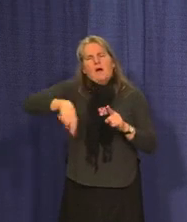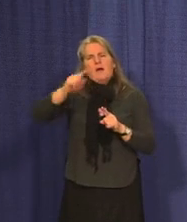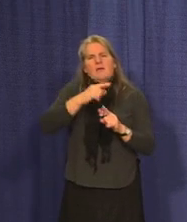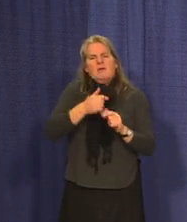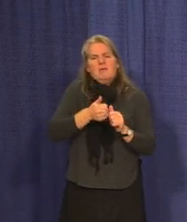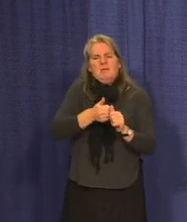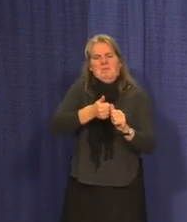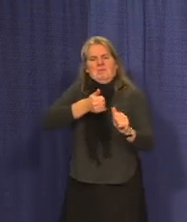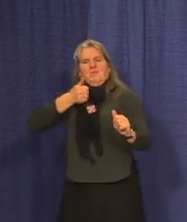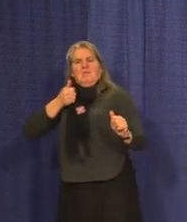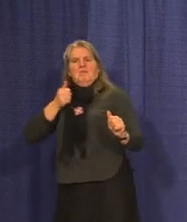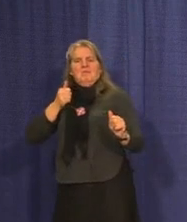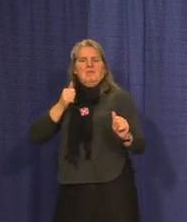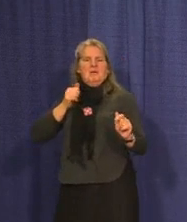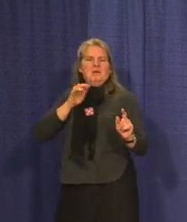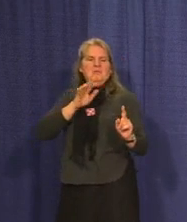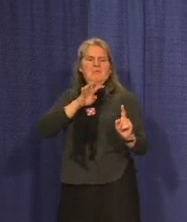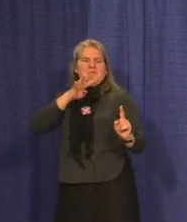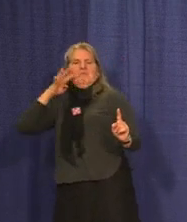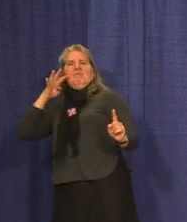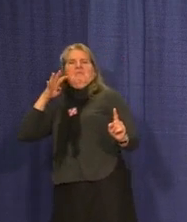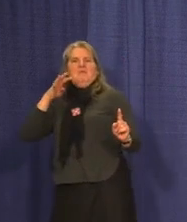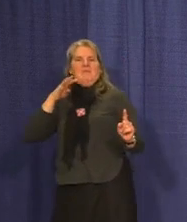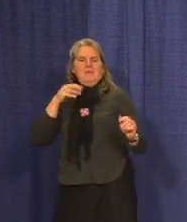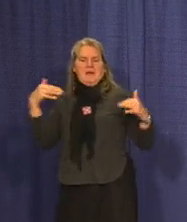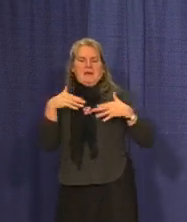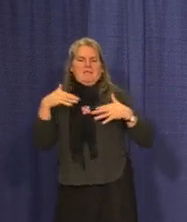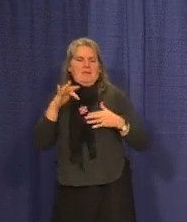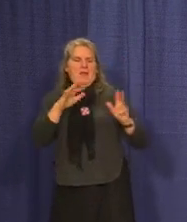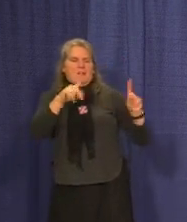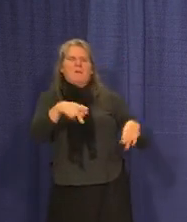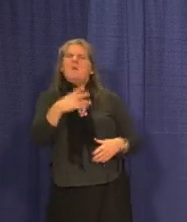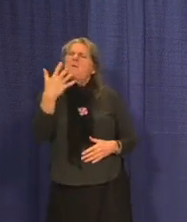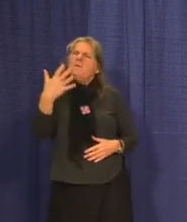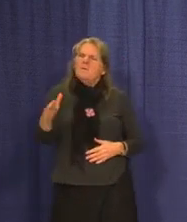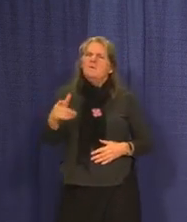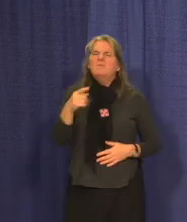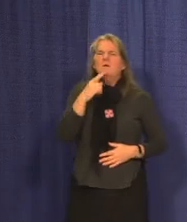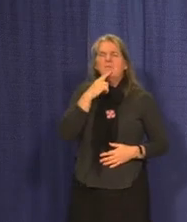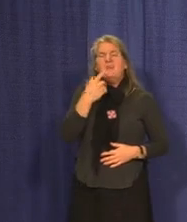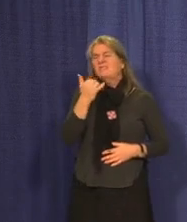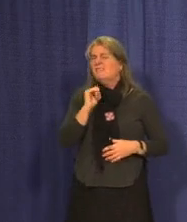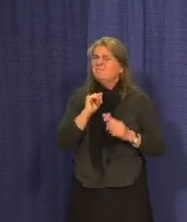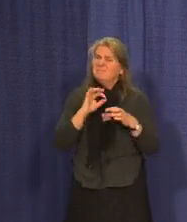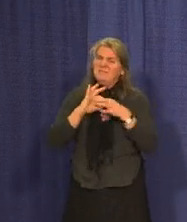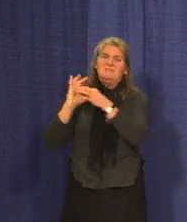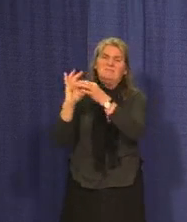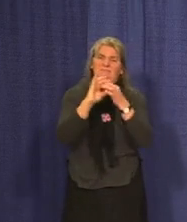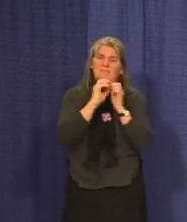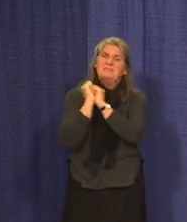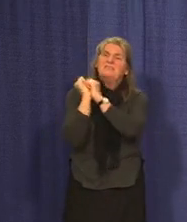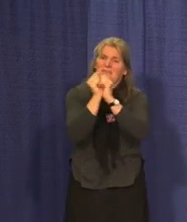I ask that you don't avoid or ostracize your fellow community members out of fear of contracting COVID.